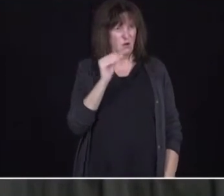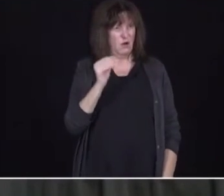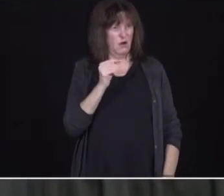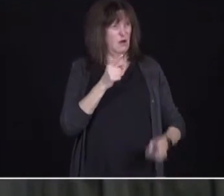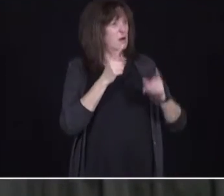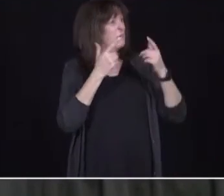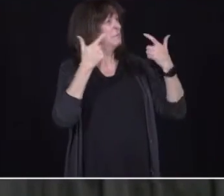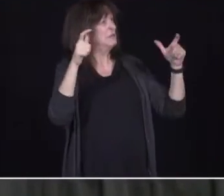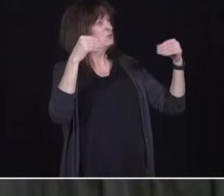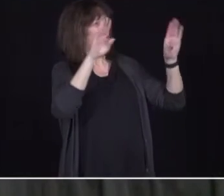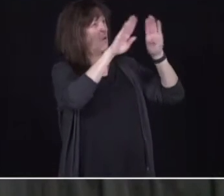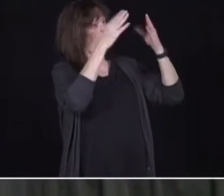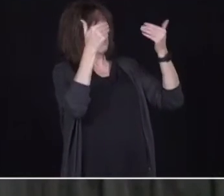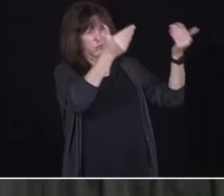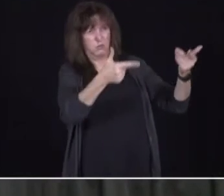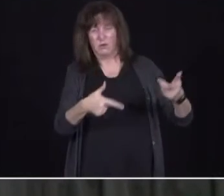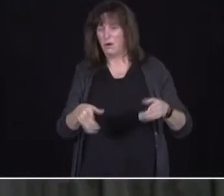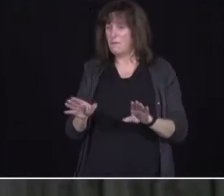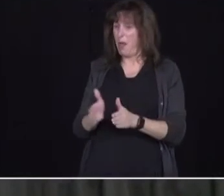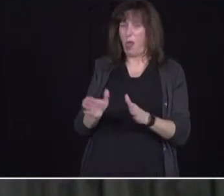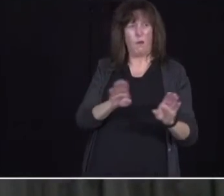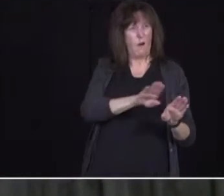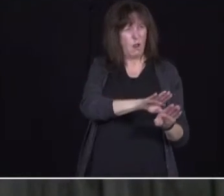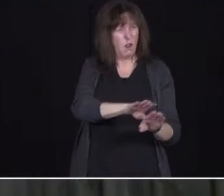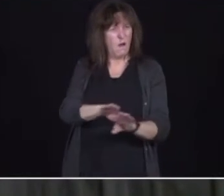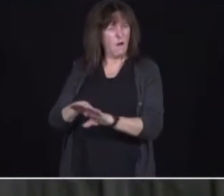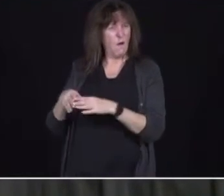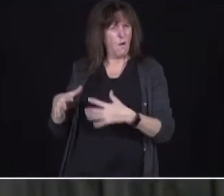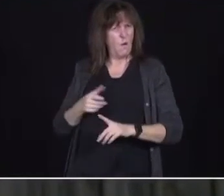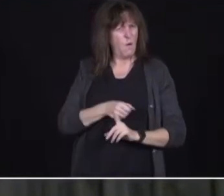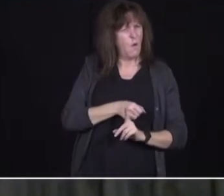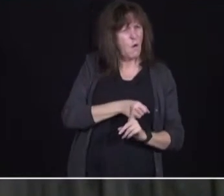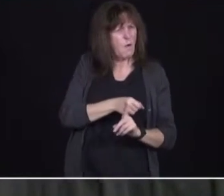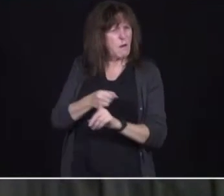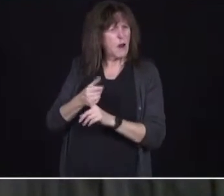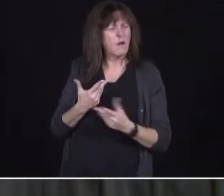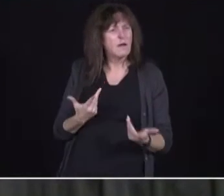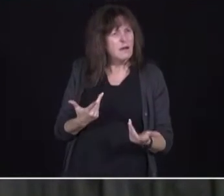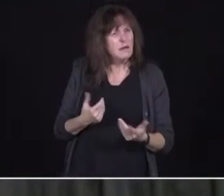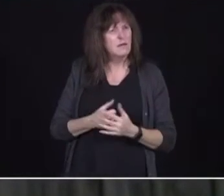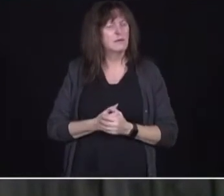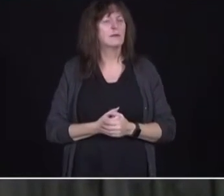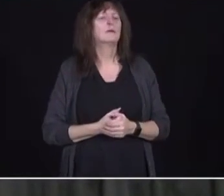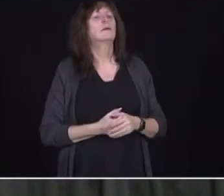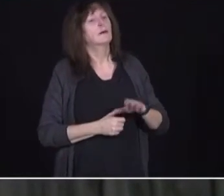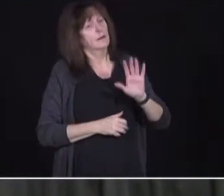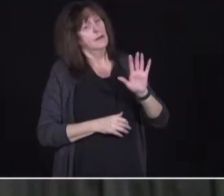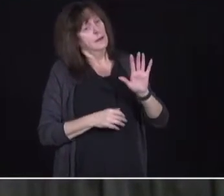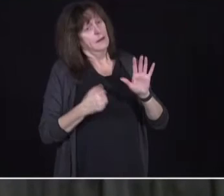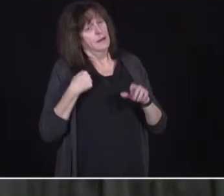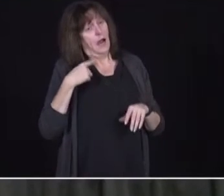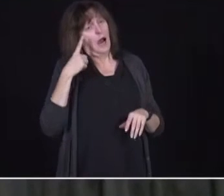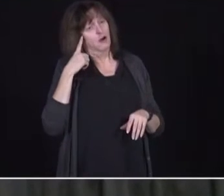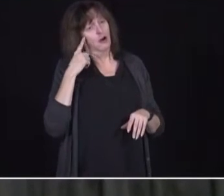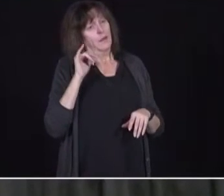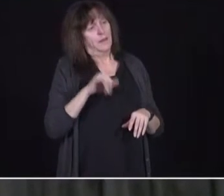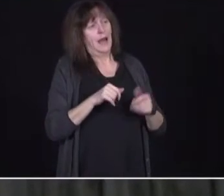advantages to big box stores. I'm just wondering if you can comment and provide some sort of thoughts on the impact